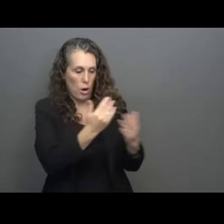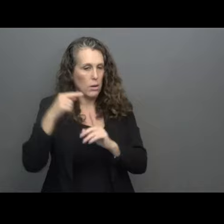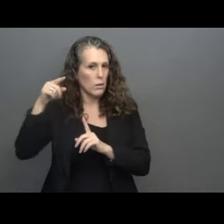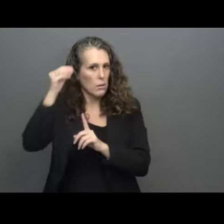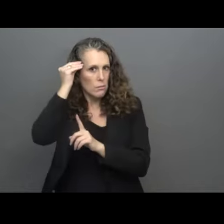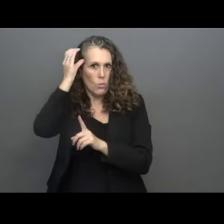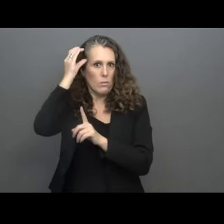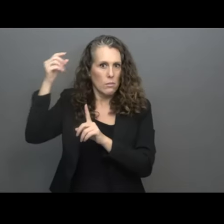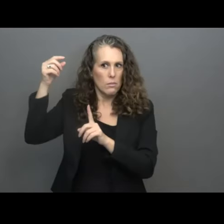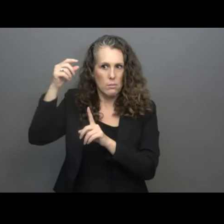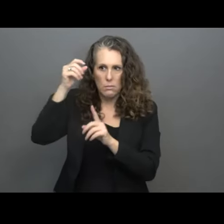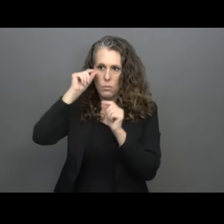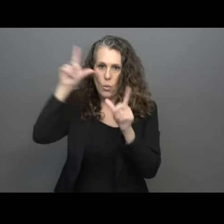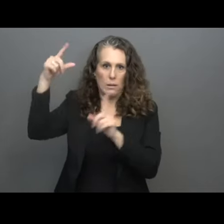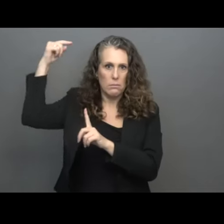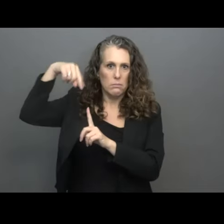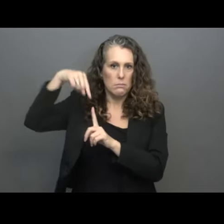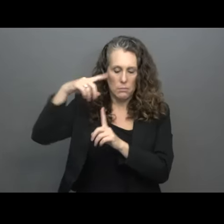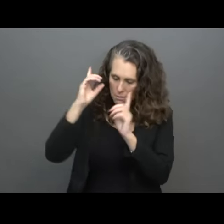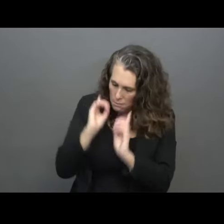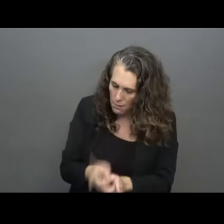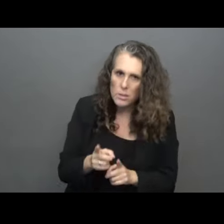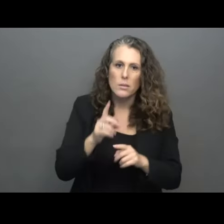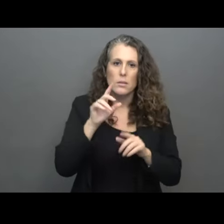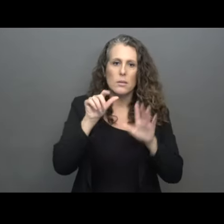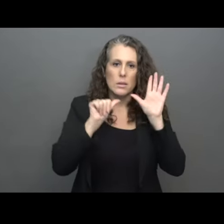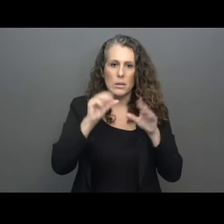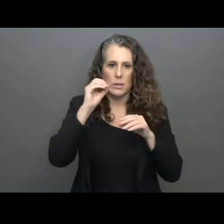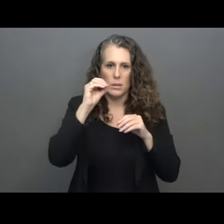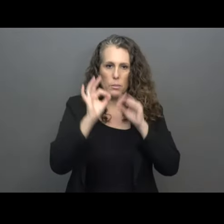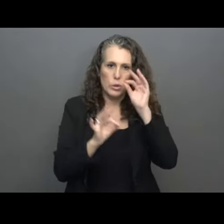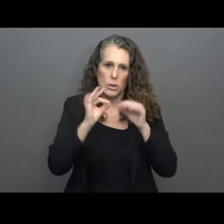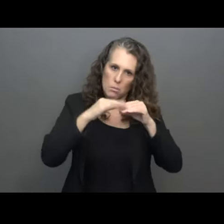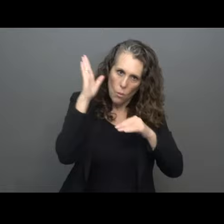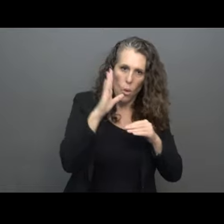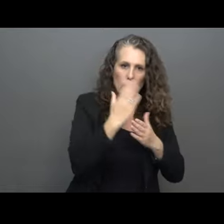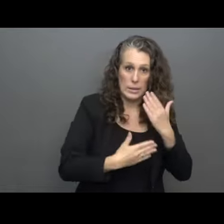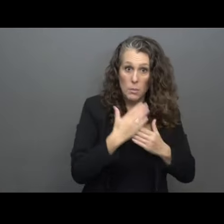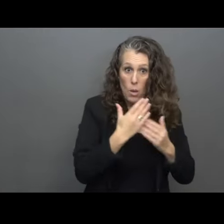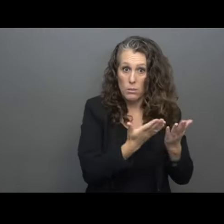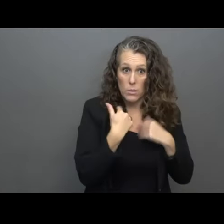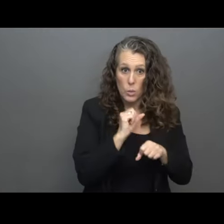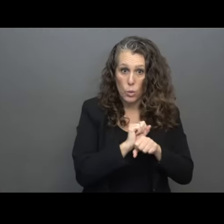is one thing that reviews to deliver. 10:25:13 During covert 19 as a company, we